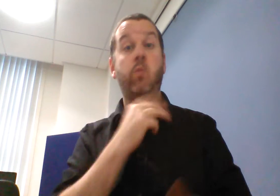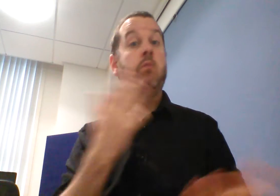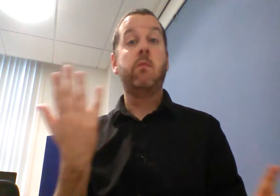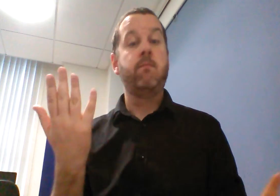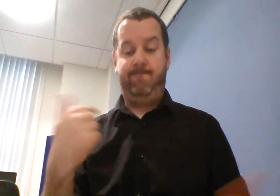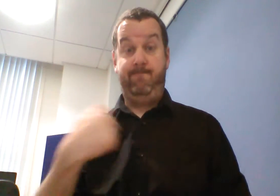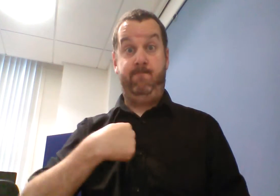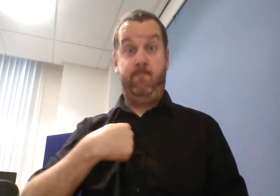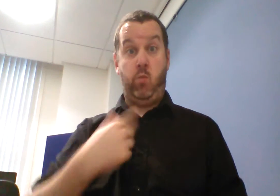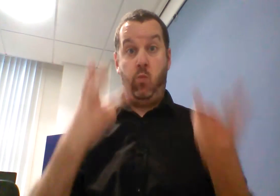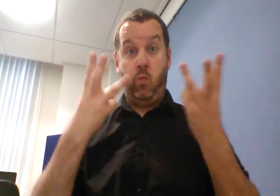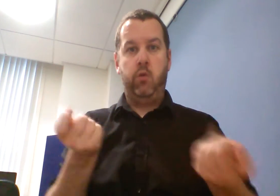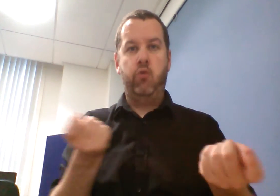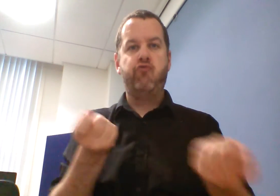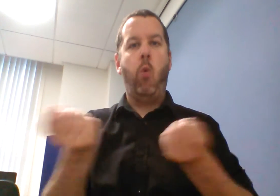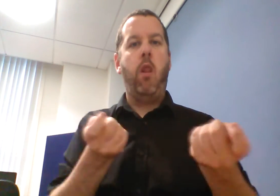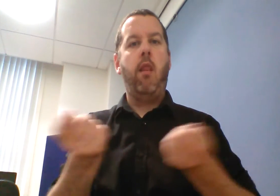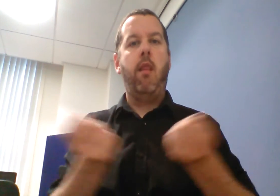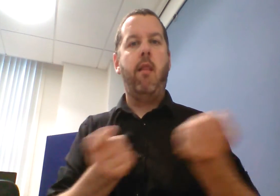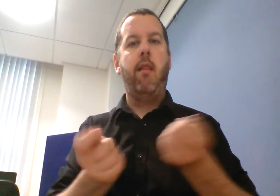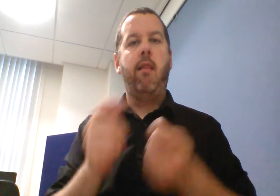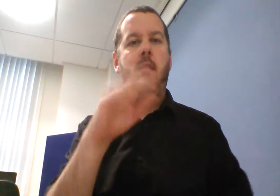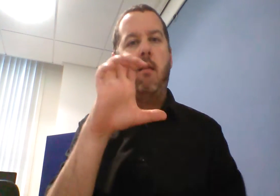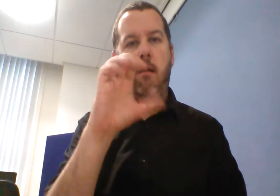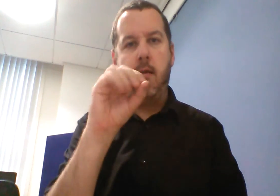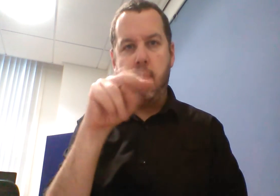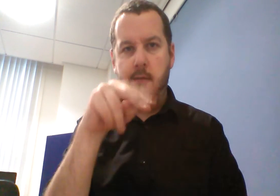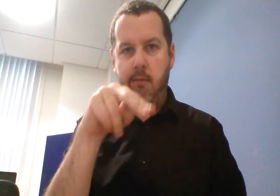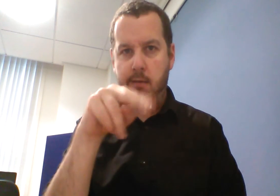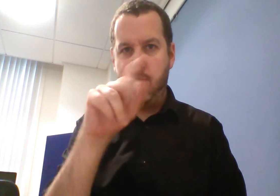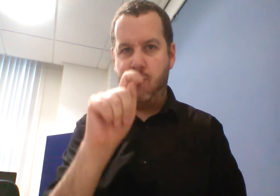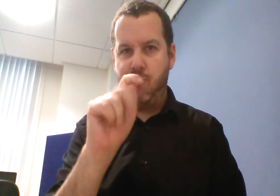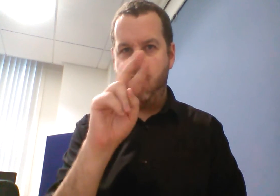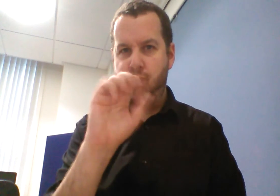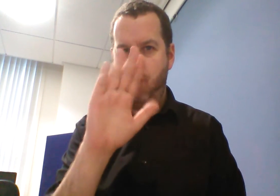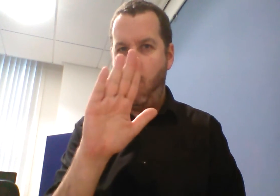And what I realised is that what is important to me is ... CONTROL.